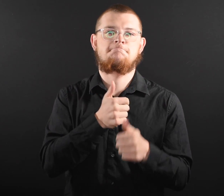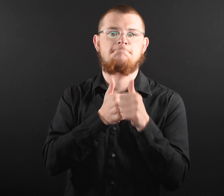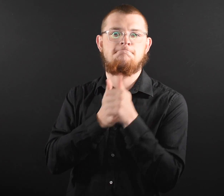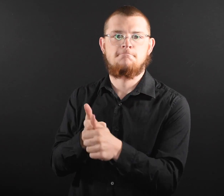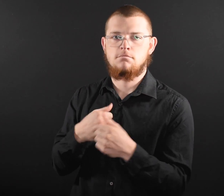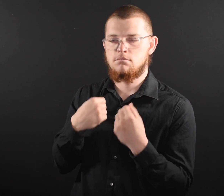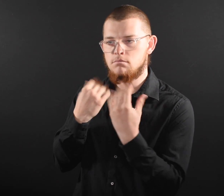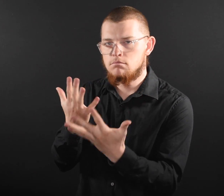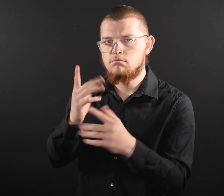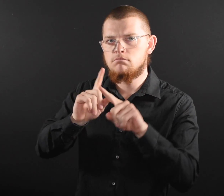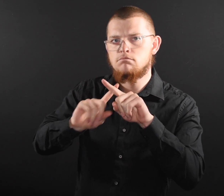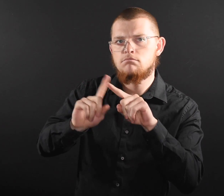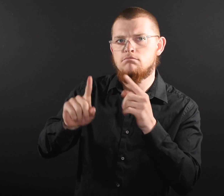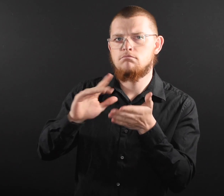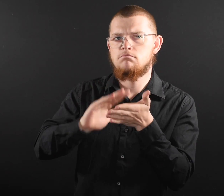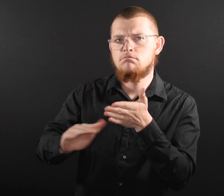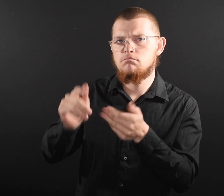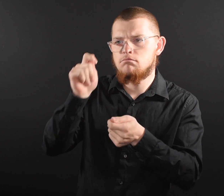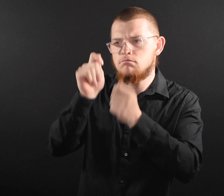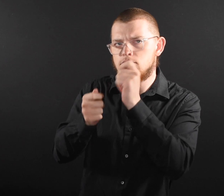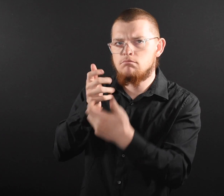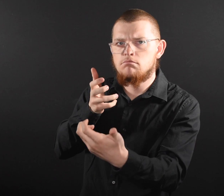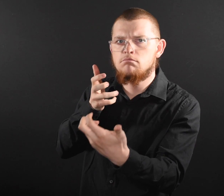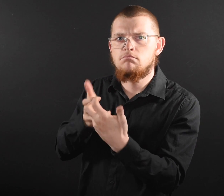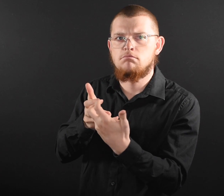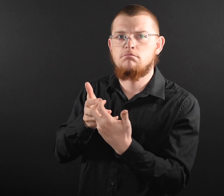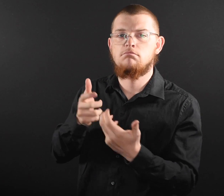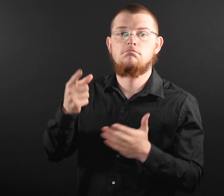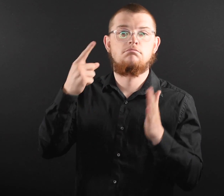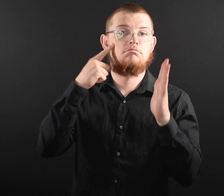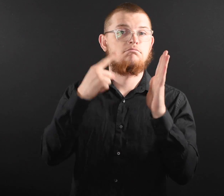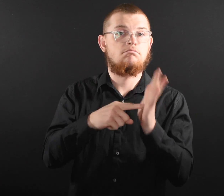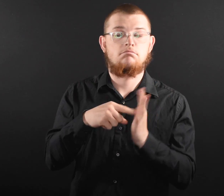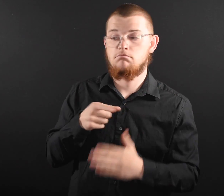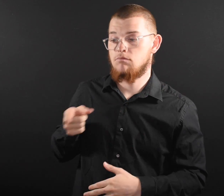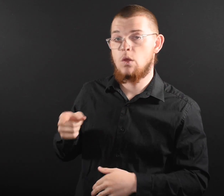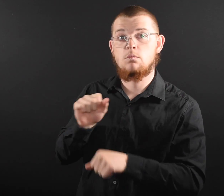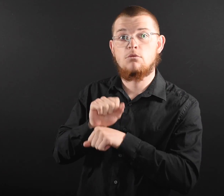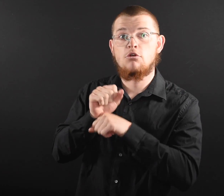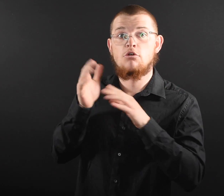The business should also provide any exempt worker an accommodation to the extent possible.